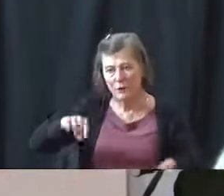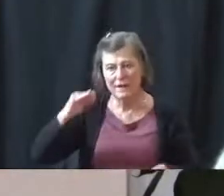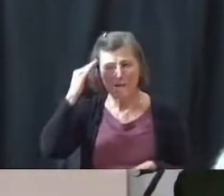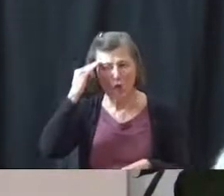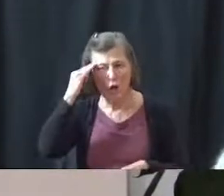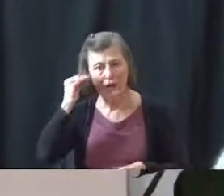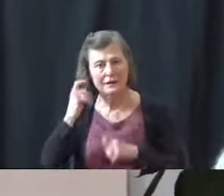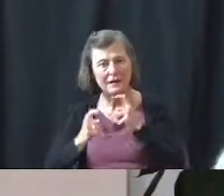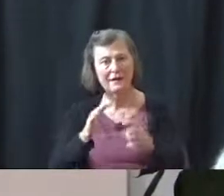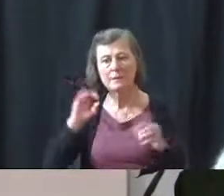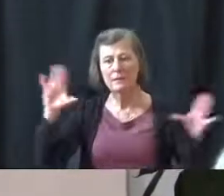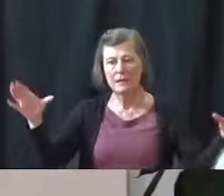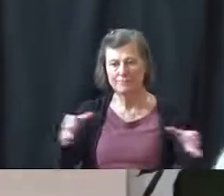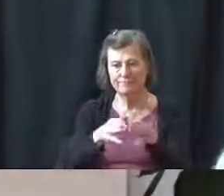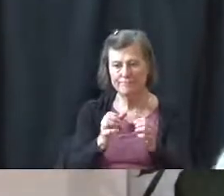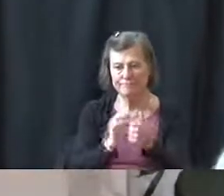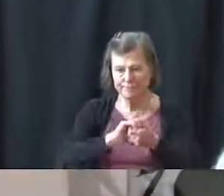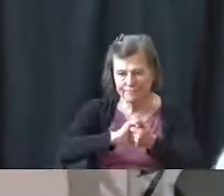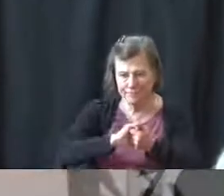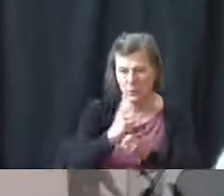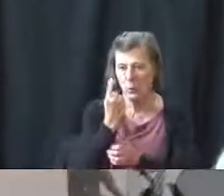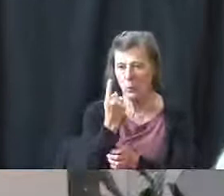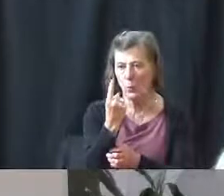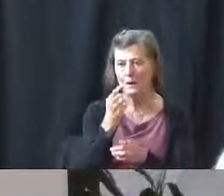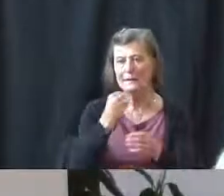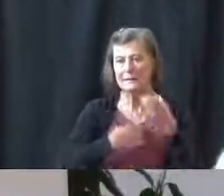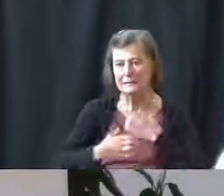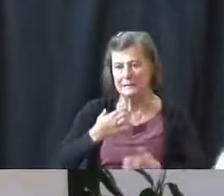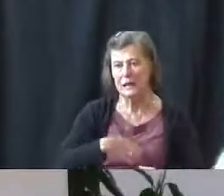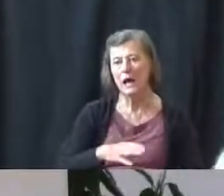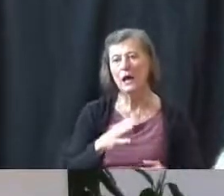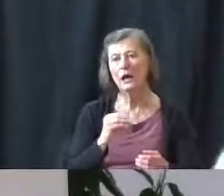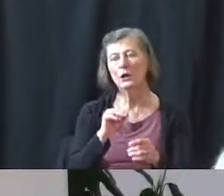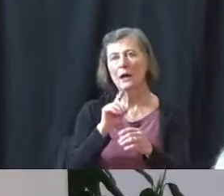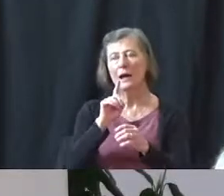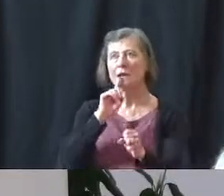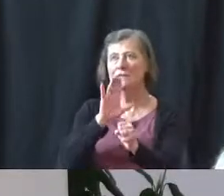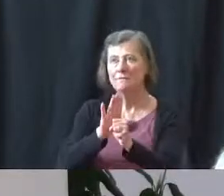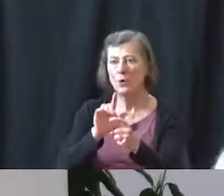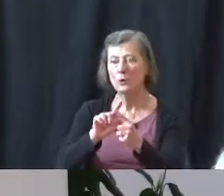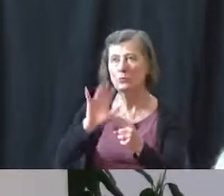and affection and devotion to thy holy will.